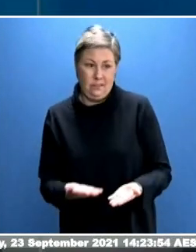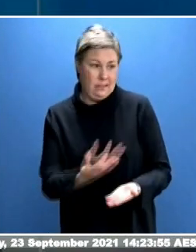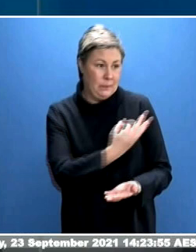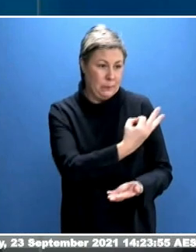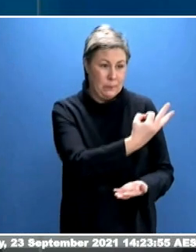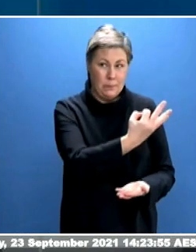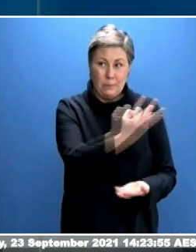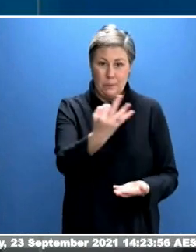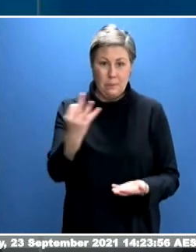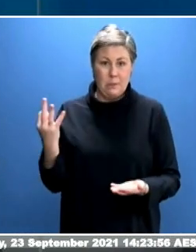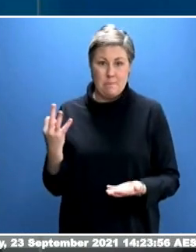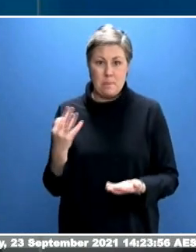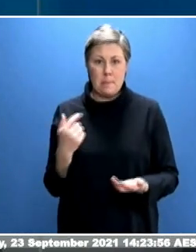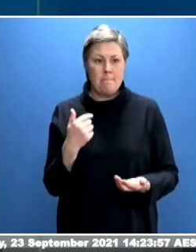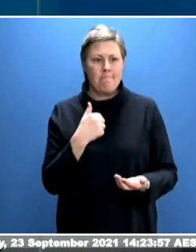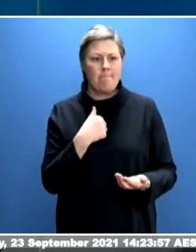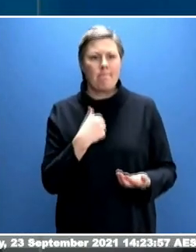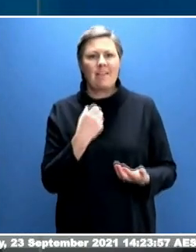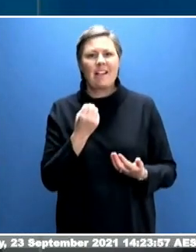We don't have internal residential care.